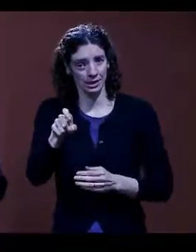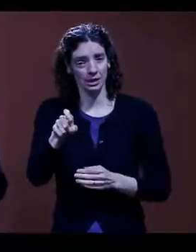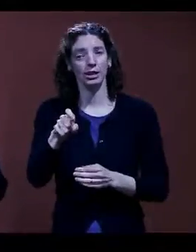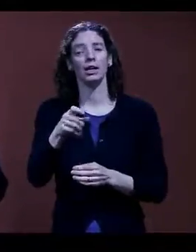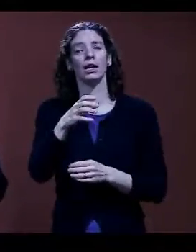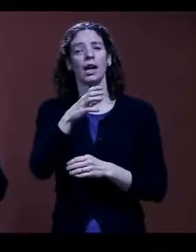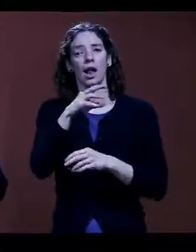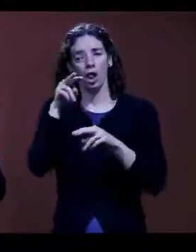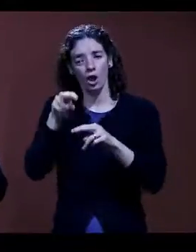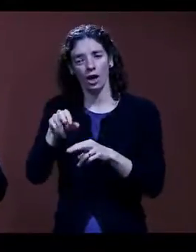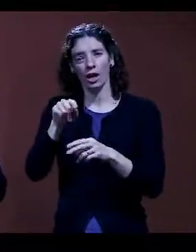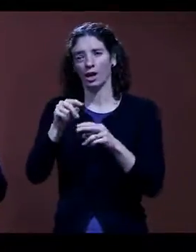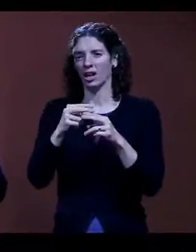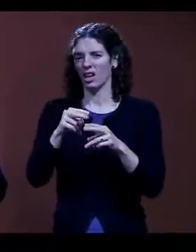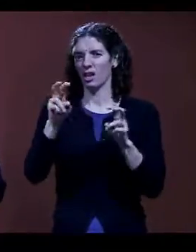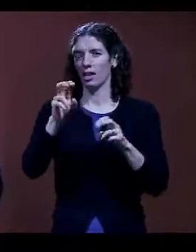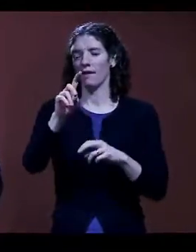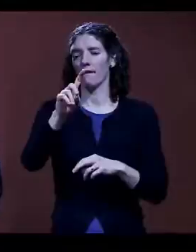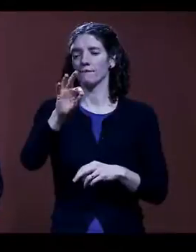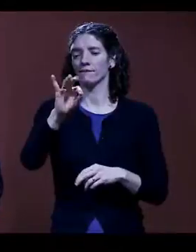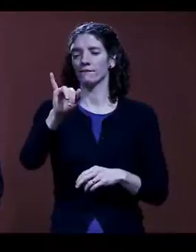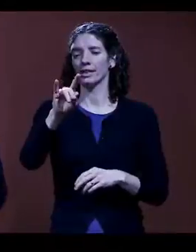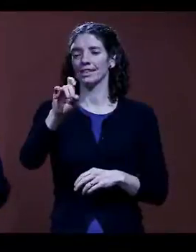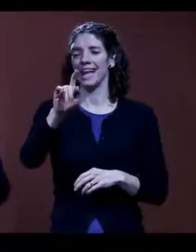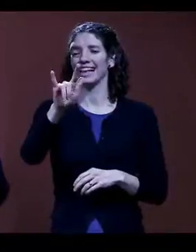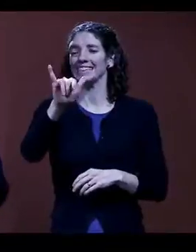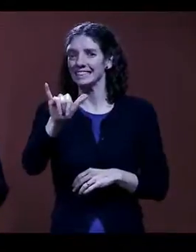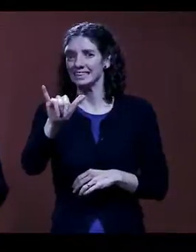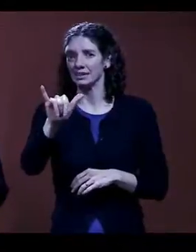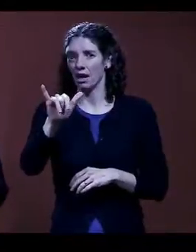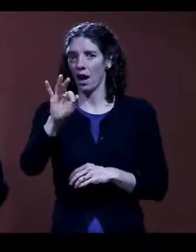at fidelity of implementation of services. So if you're providing services,